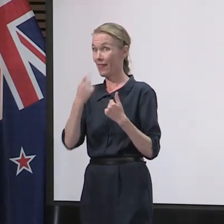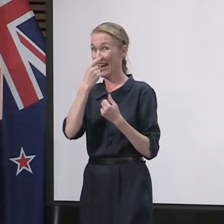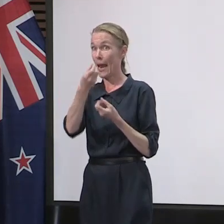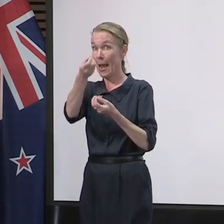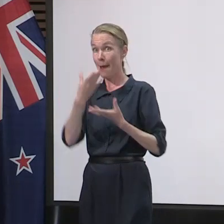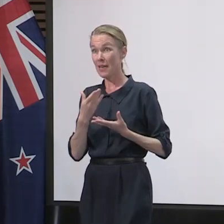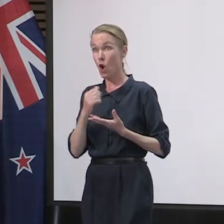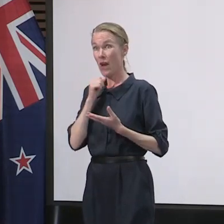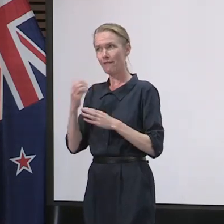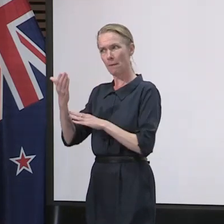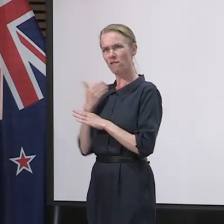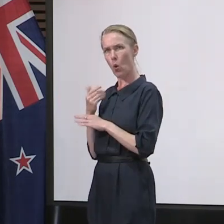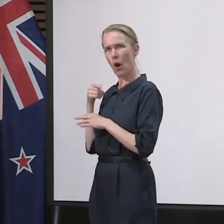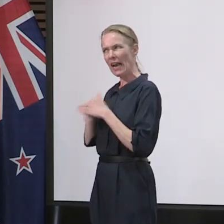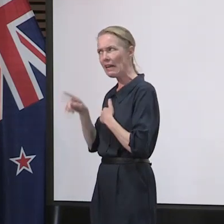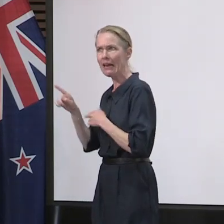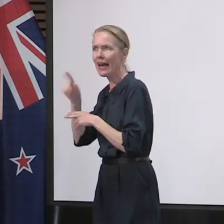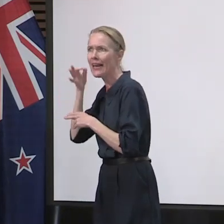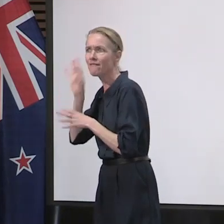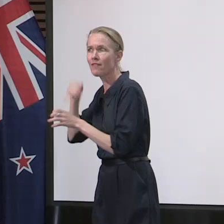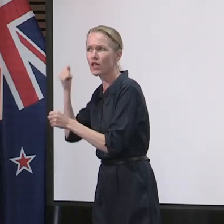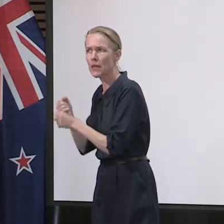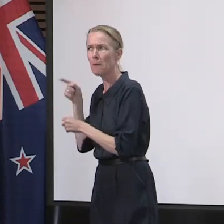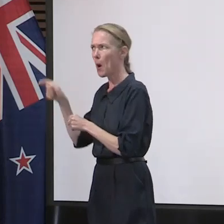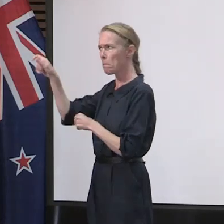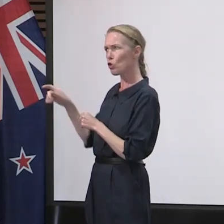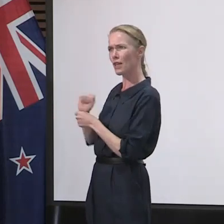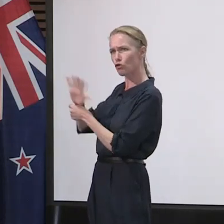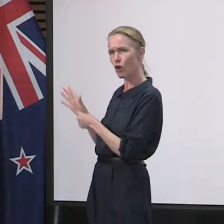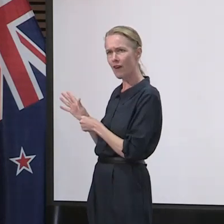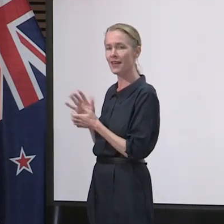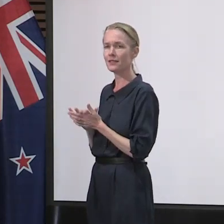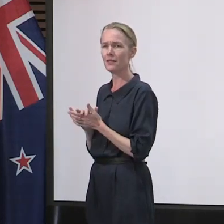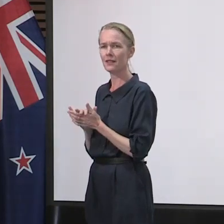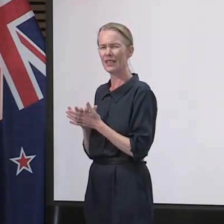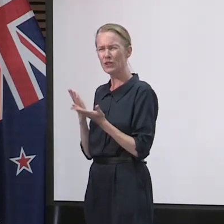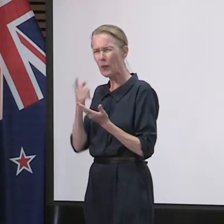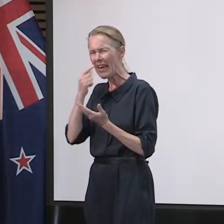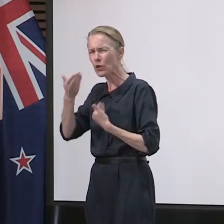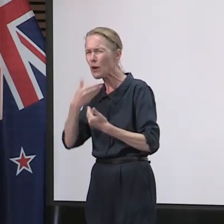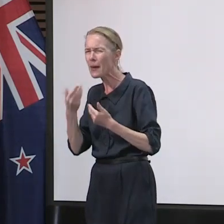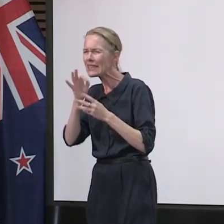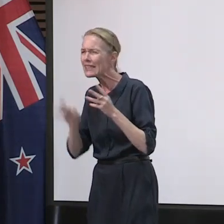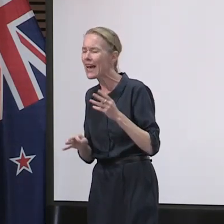point of the app to me? At this stage the app is to get people